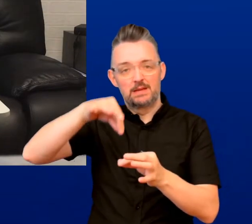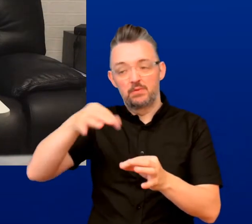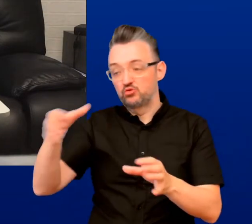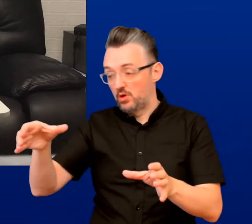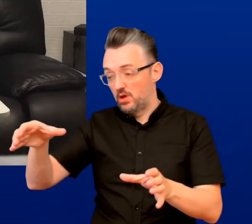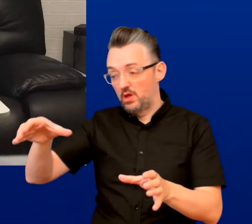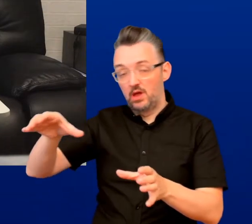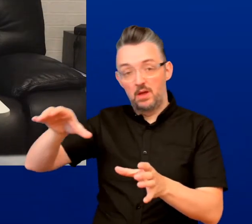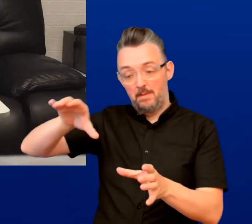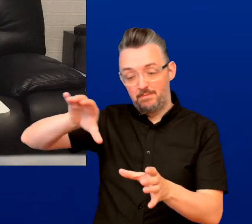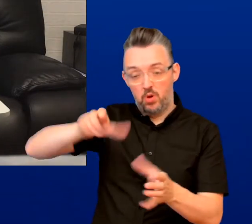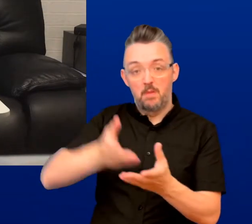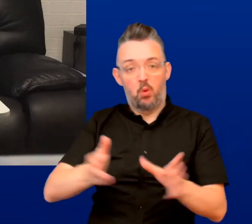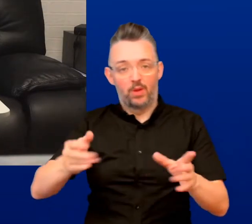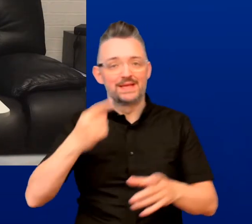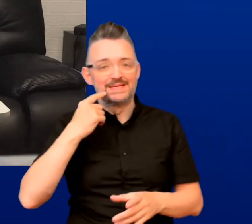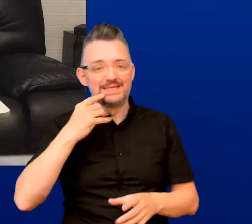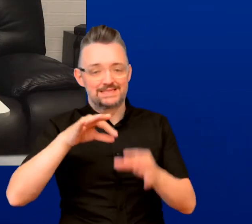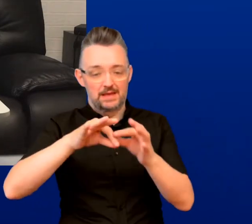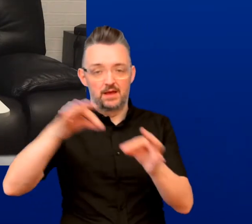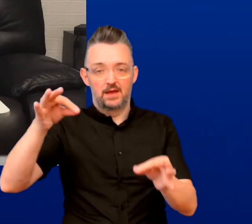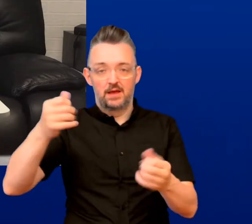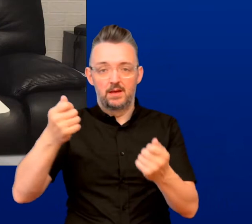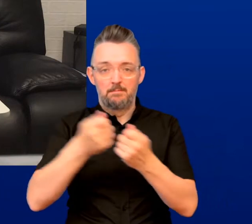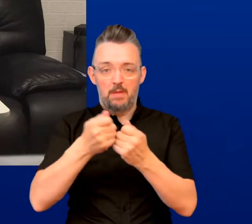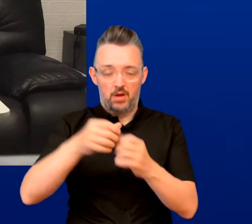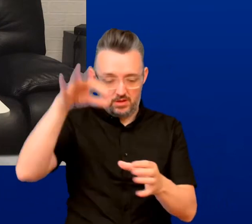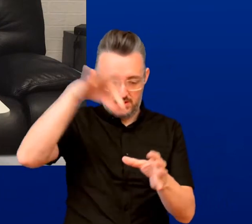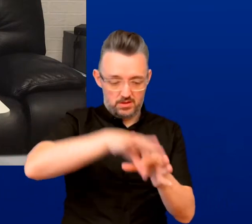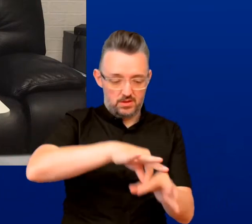you need to make the paper mache. So, it doesn't